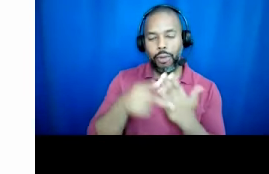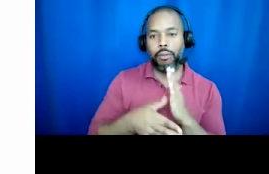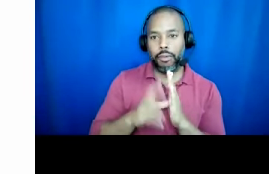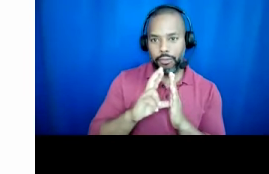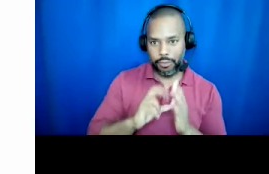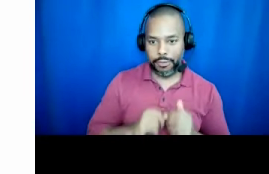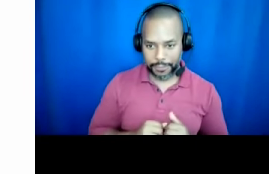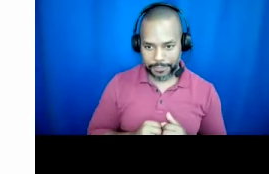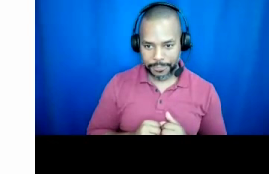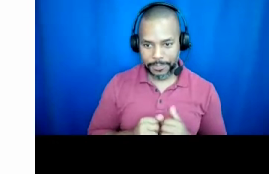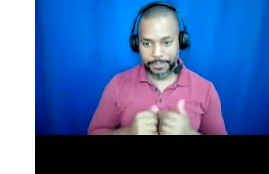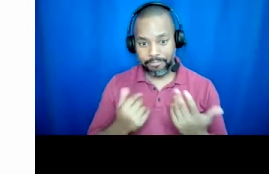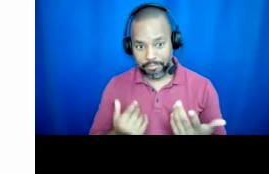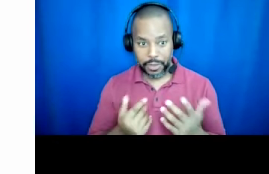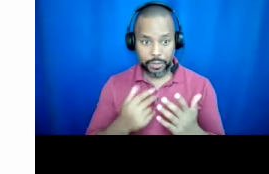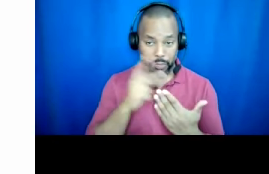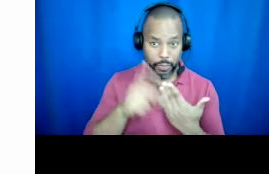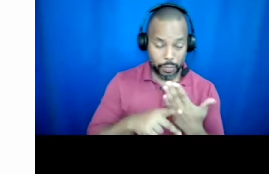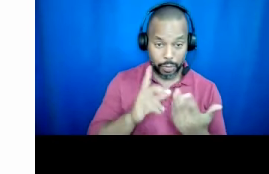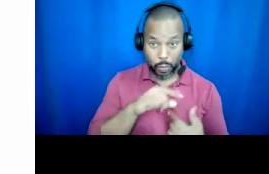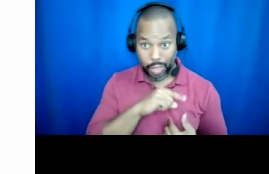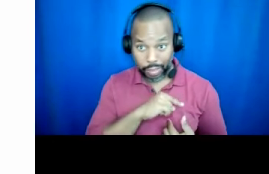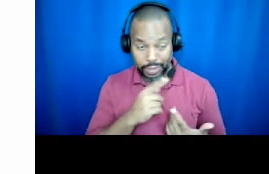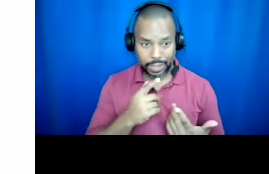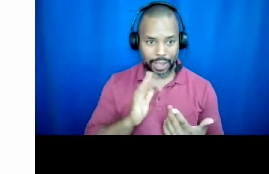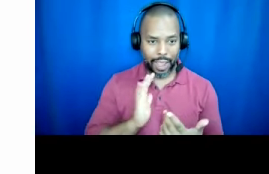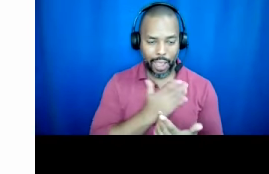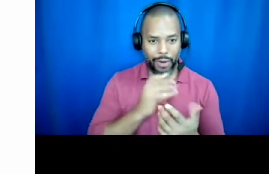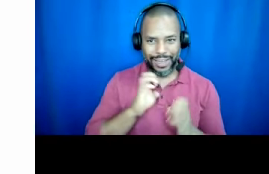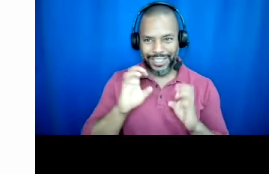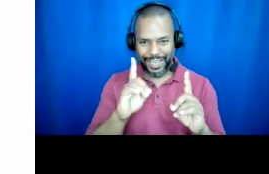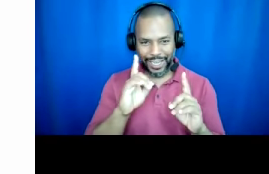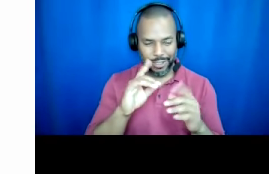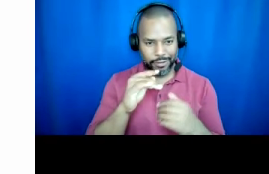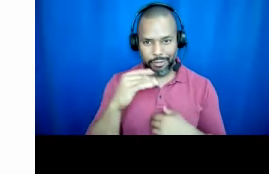program quality and our educational master plan, is kind of built into this.